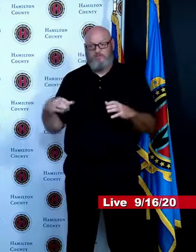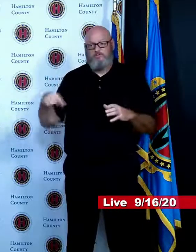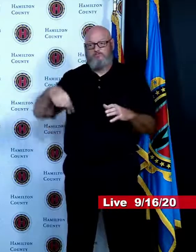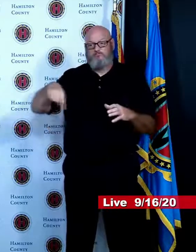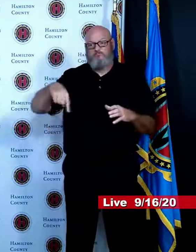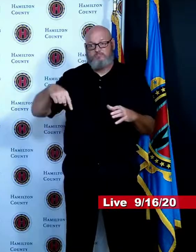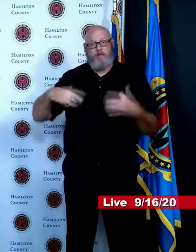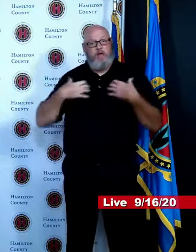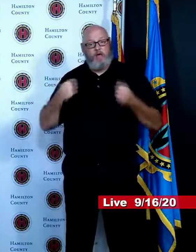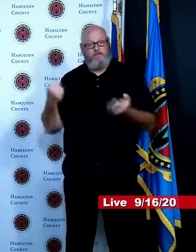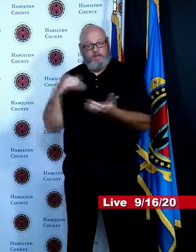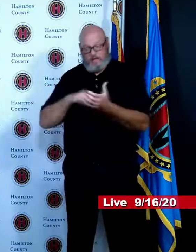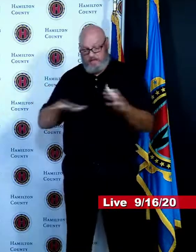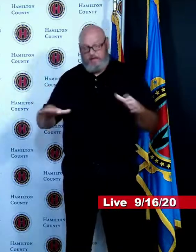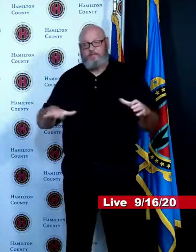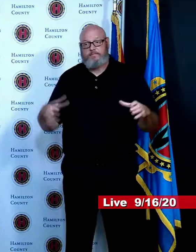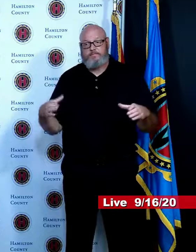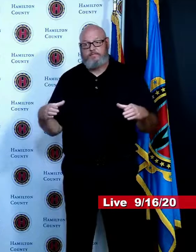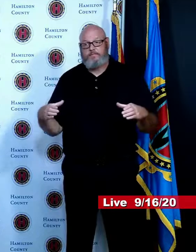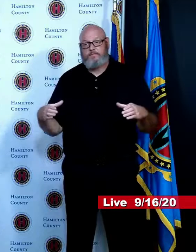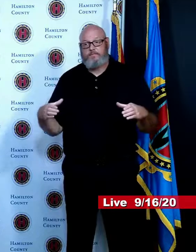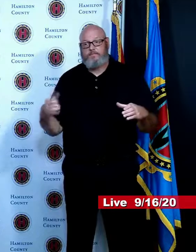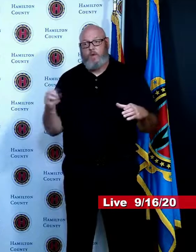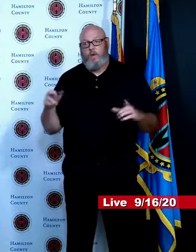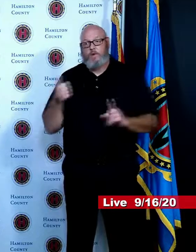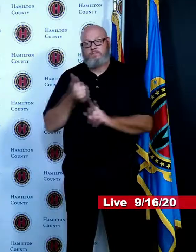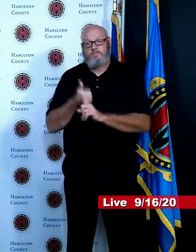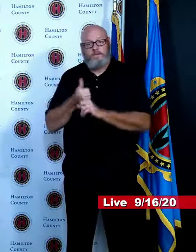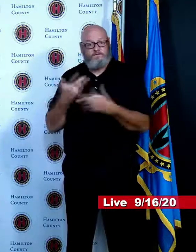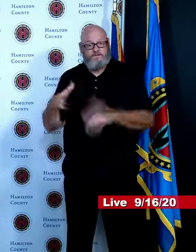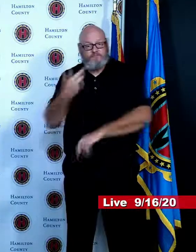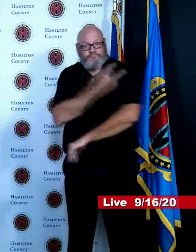readily okay every year we get the influenza